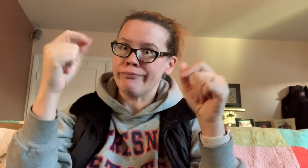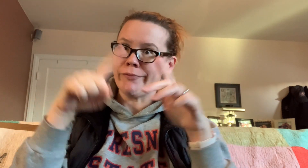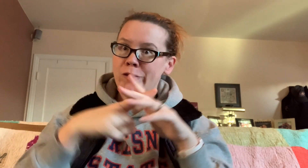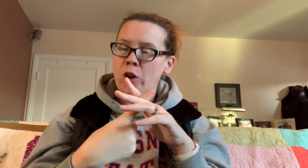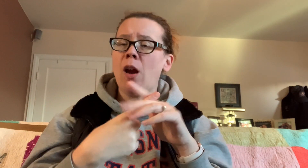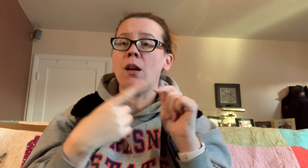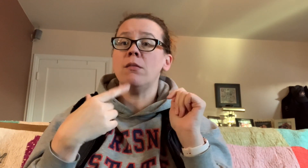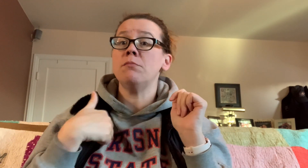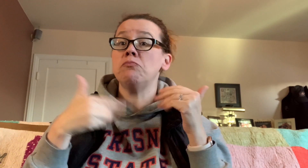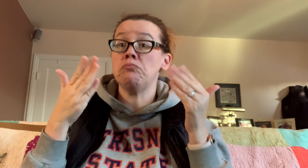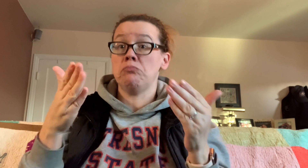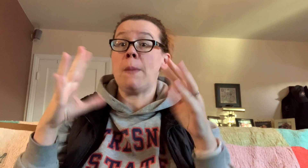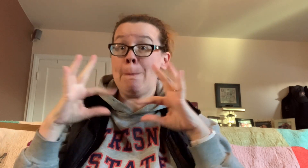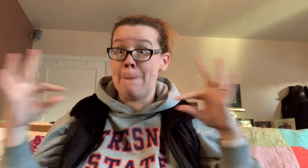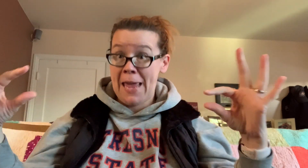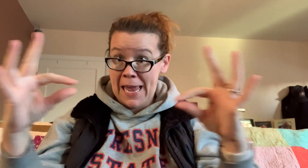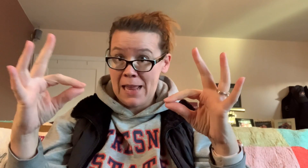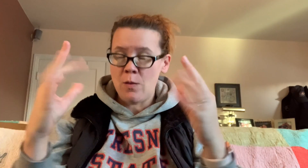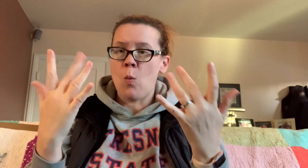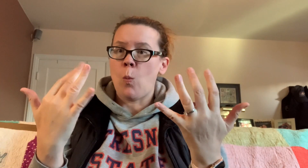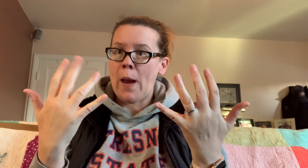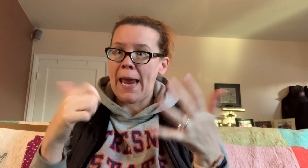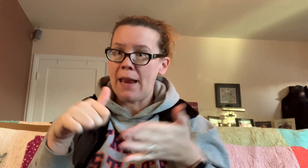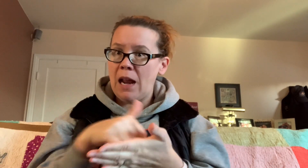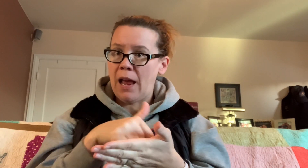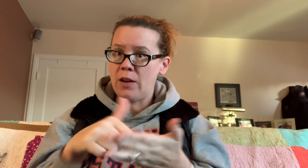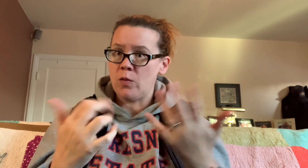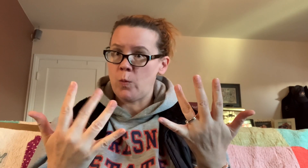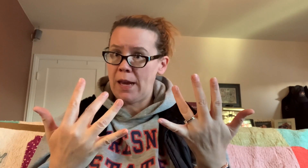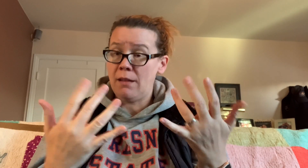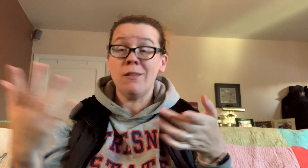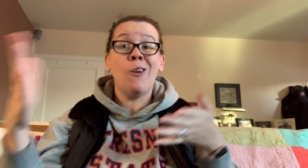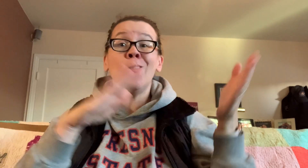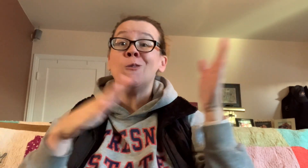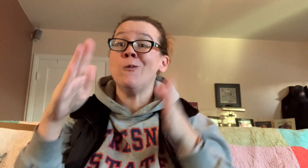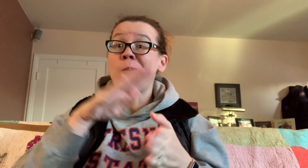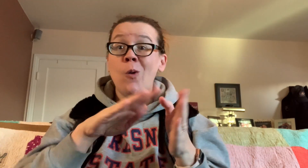And a couple additional notes - if you know you're not going to uh quilt it right away,